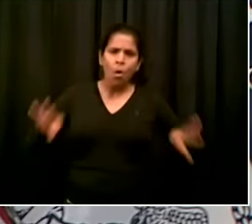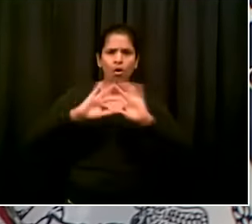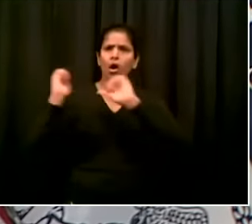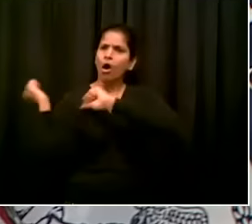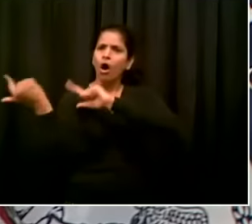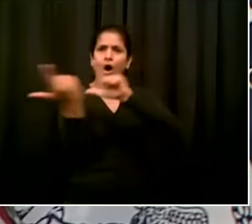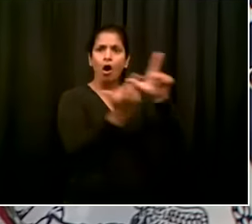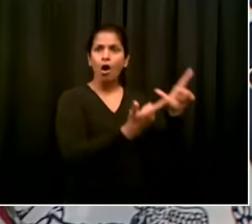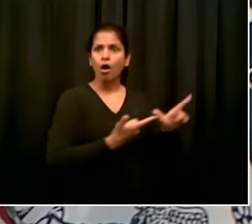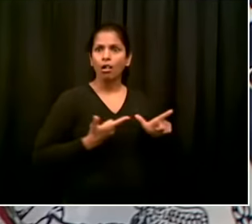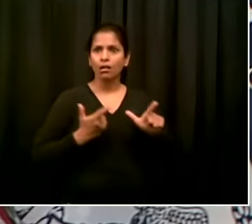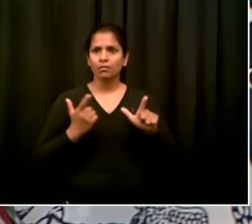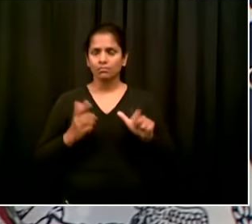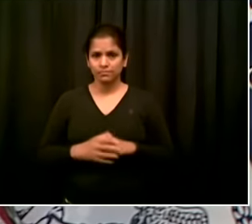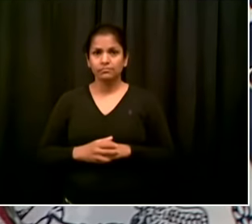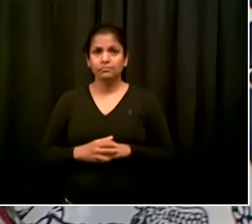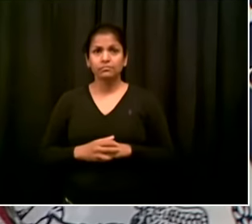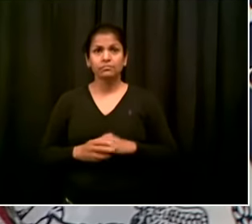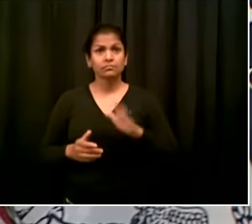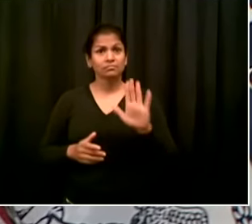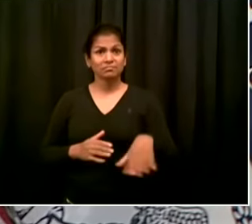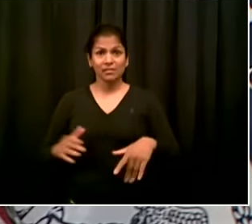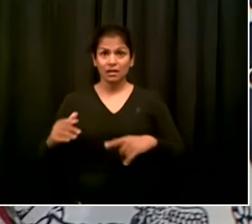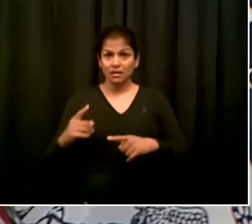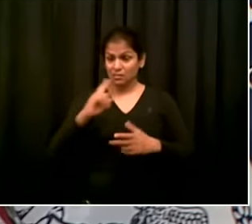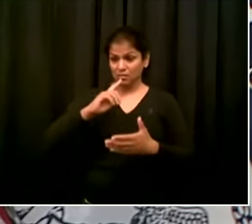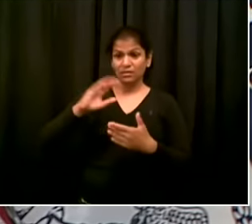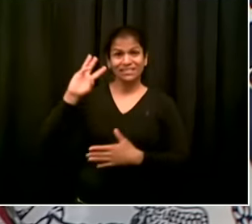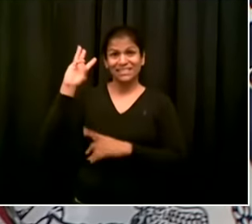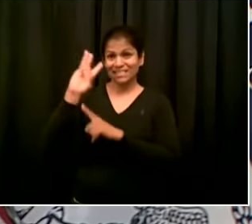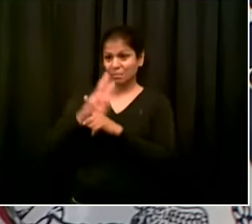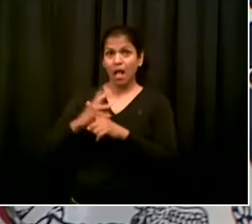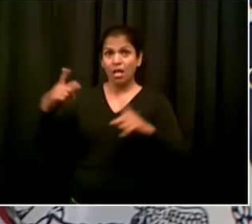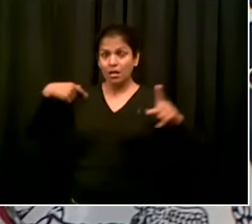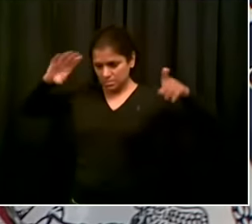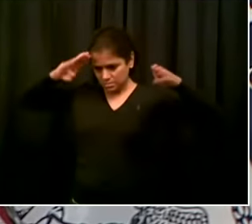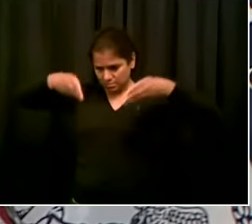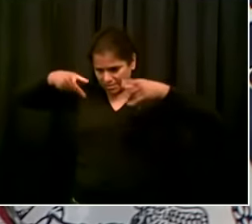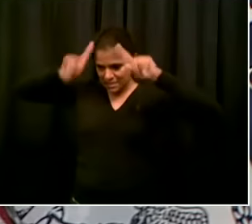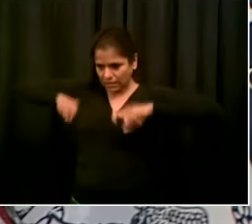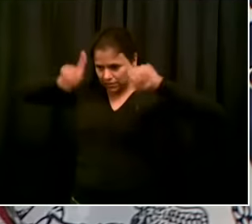ALL PEARNTS TO UNDERSTAND HOW THIS IS GOING TO WORK. IT WILL BE PART OF MAKING SURE